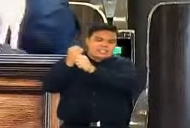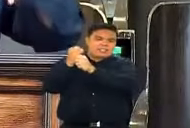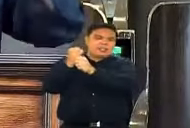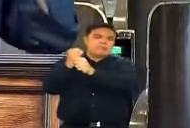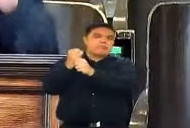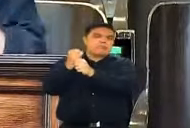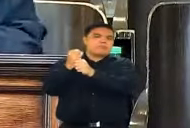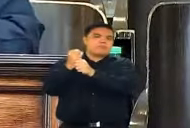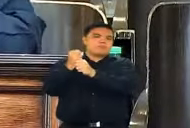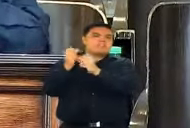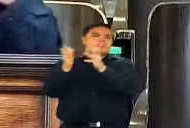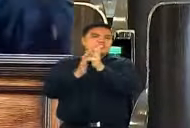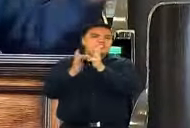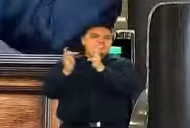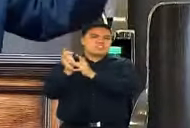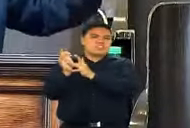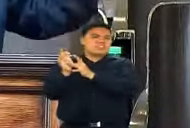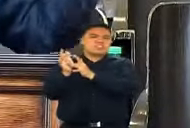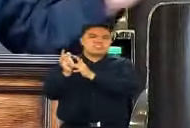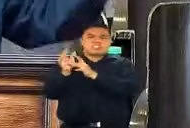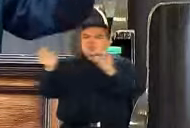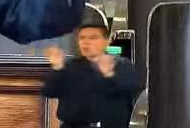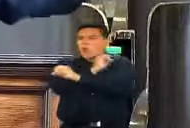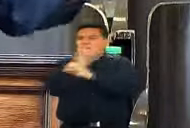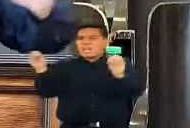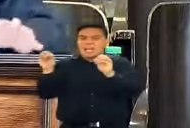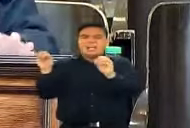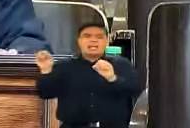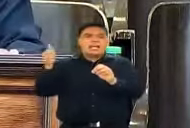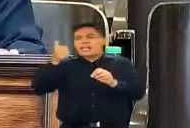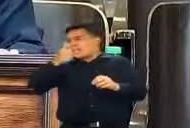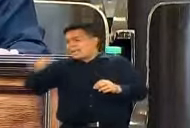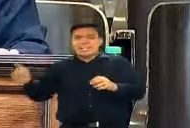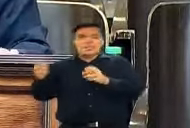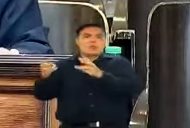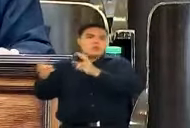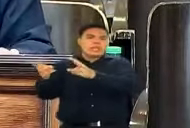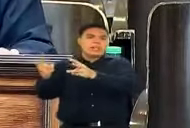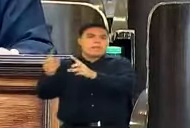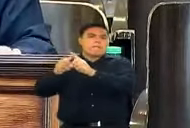Jesus Christ. And understanding